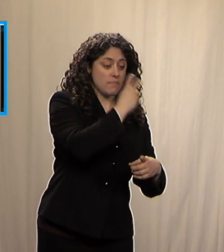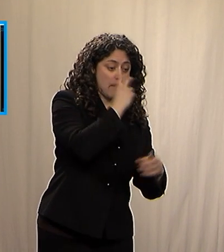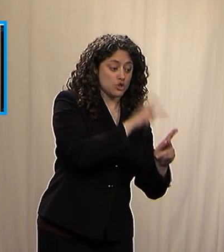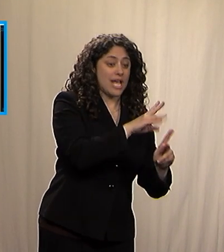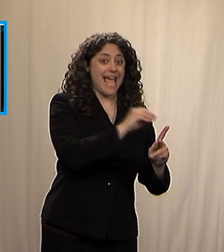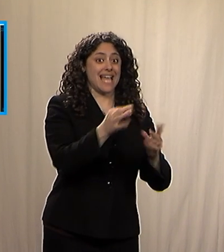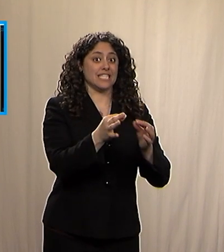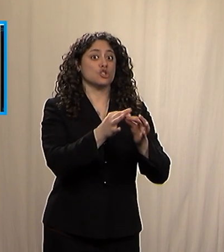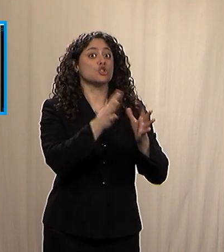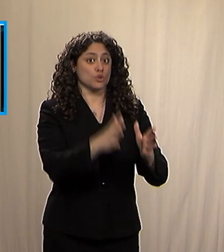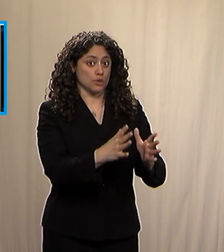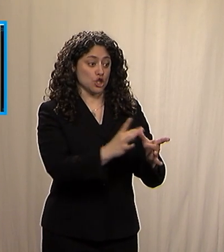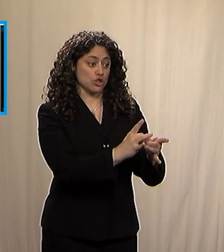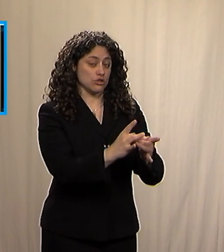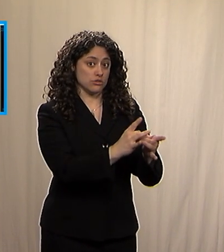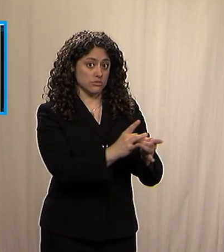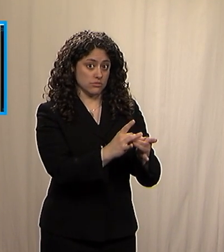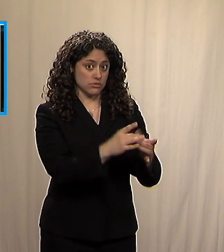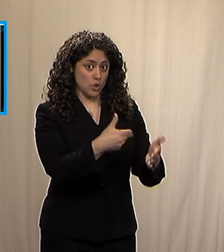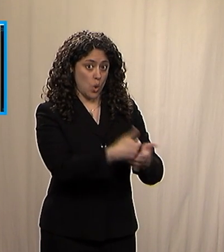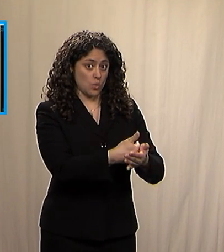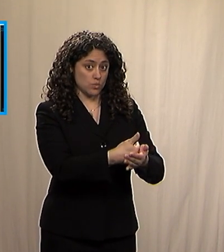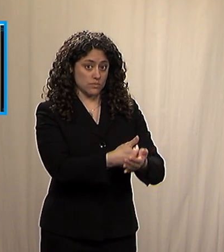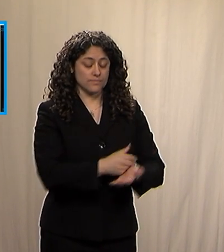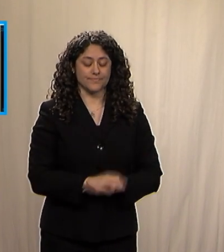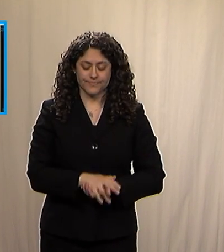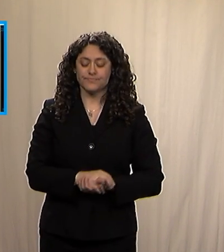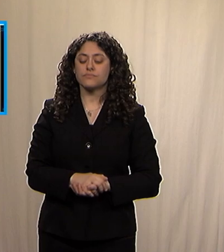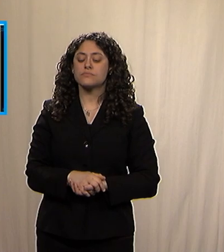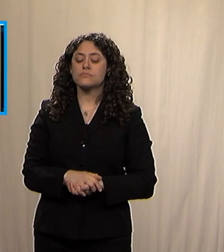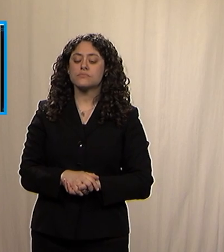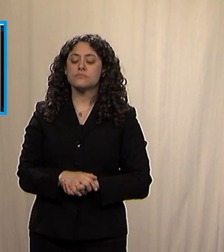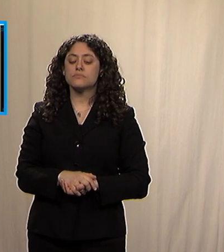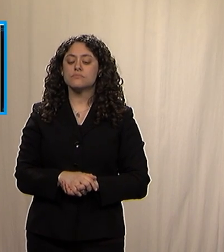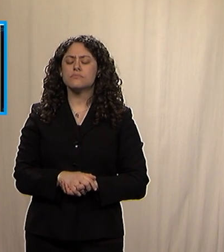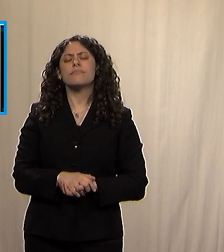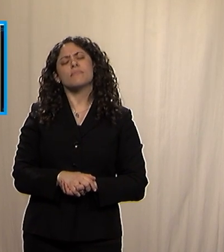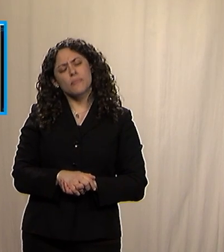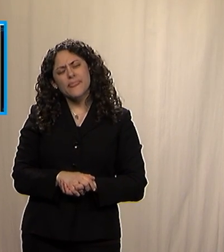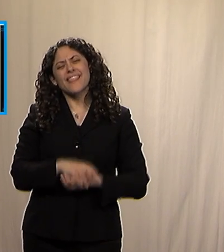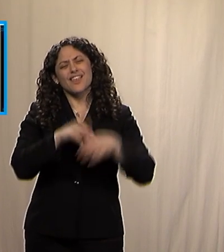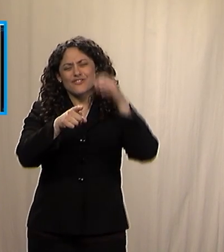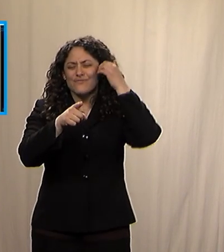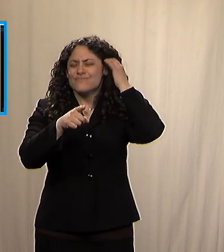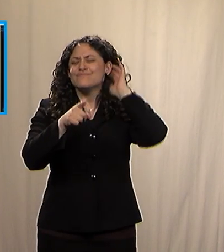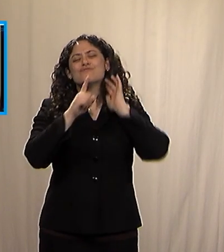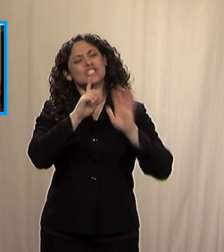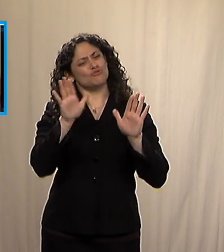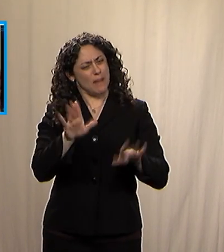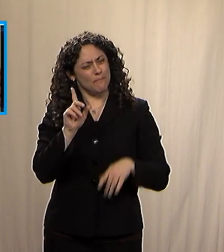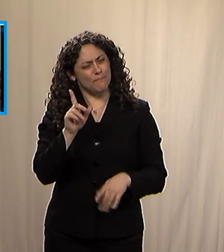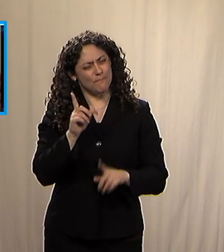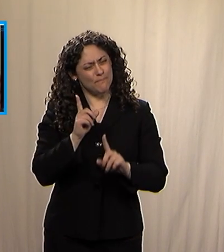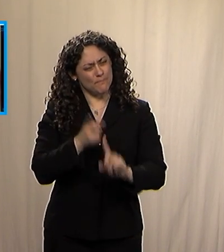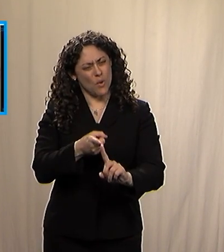That's actually a great point. Because that's another great example of the alignment